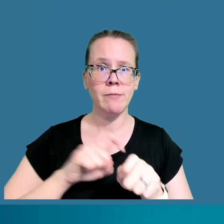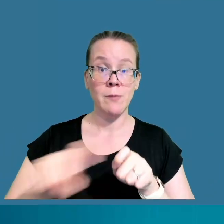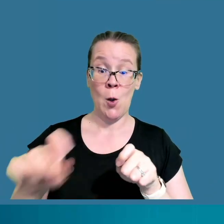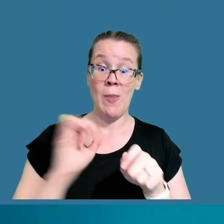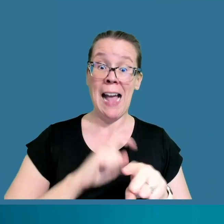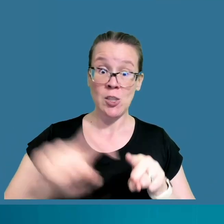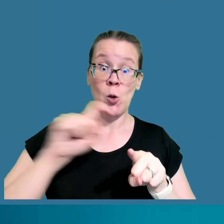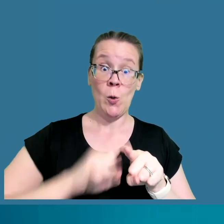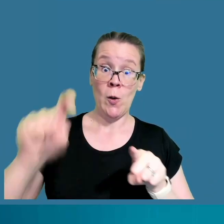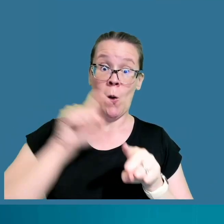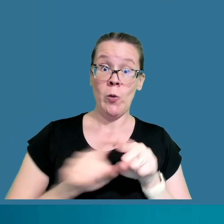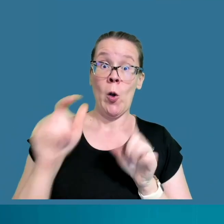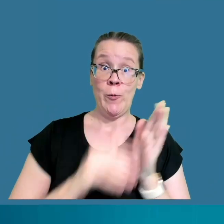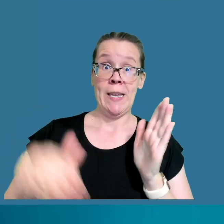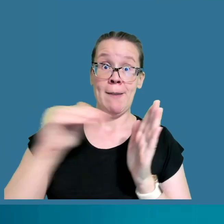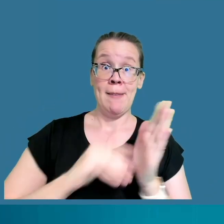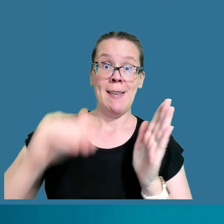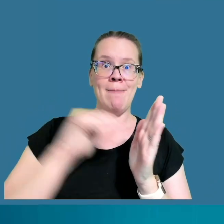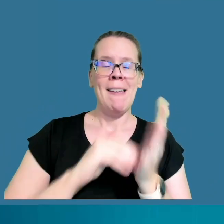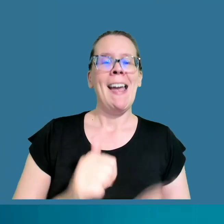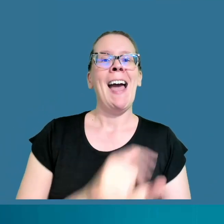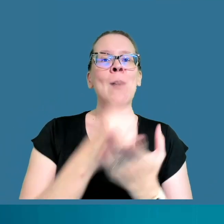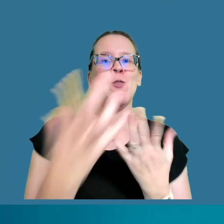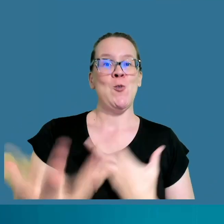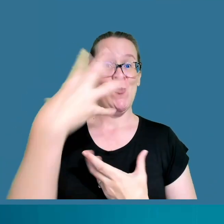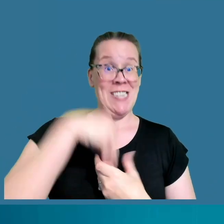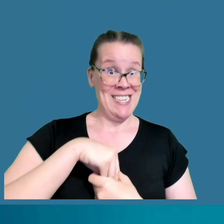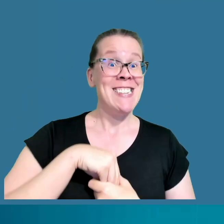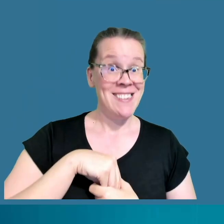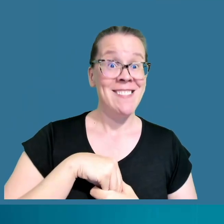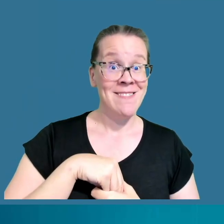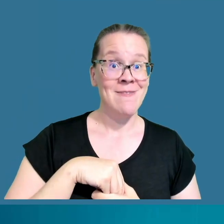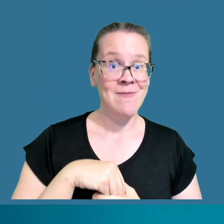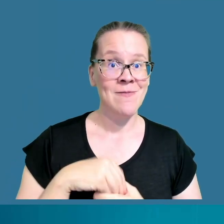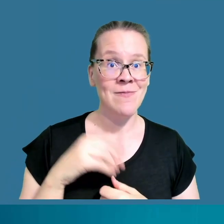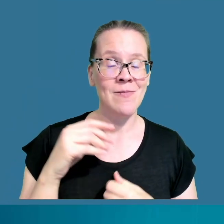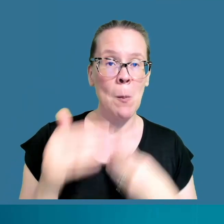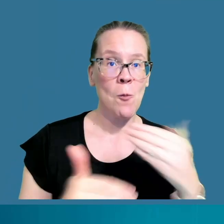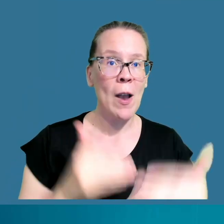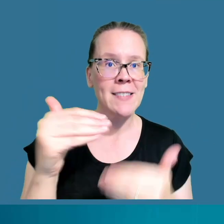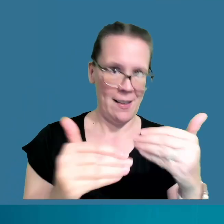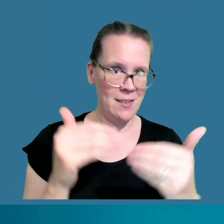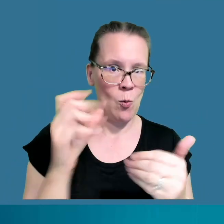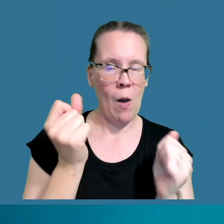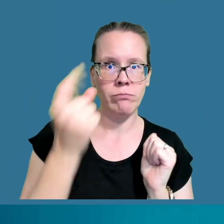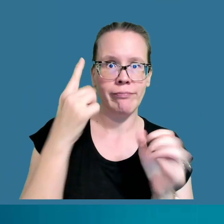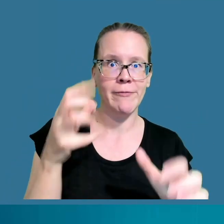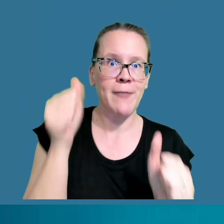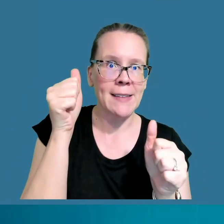just keep sewing repetitively over and over and over because all the fabric pieces are pre-cut.